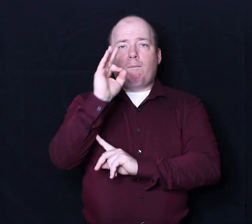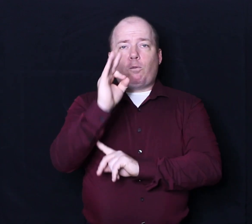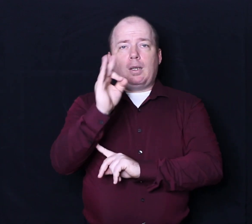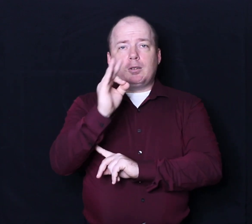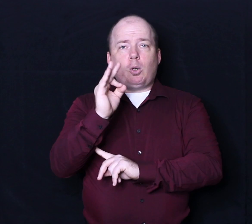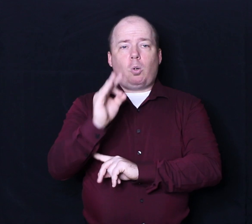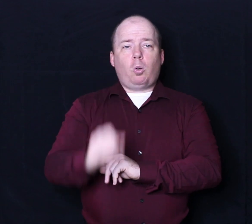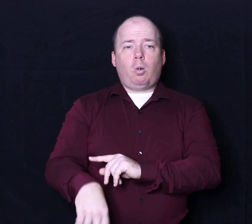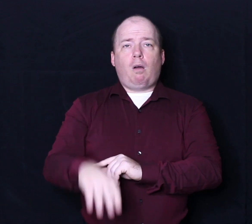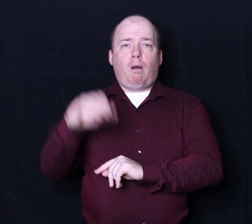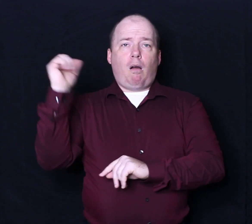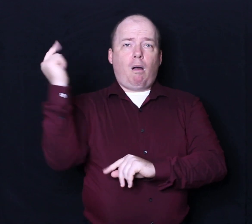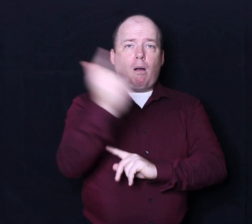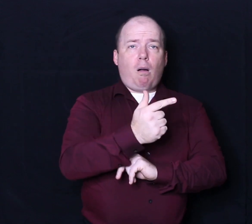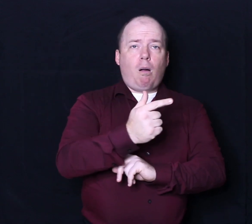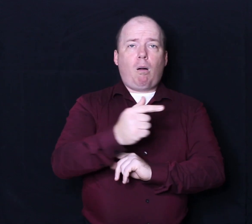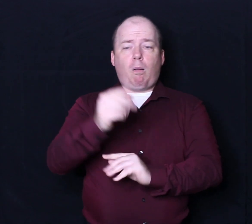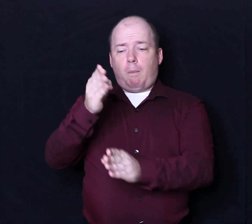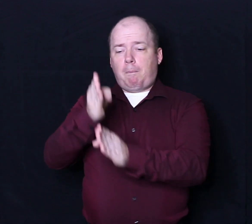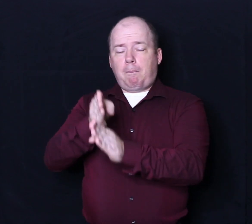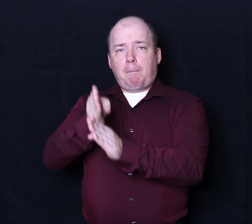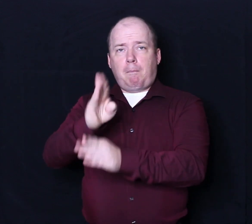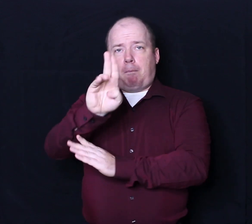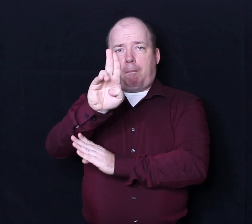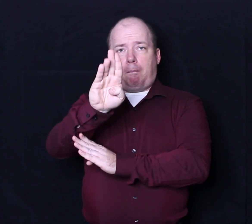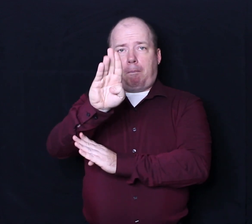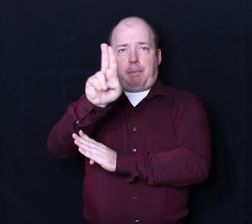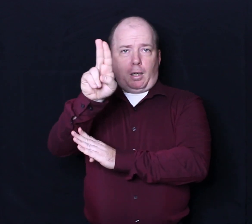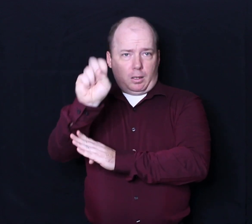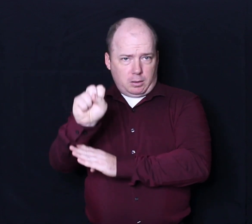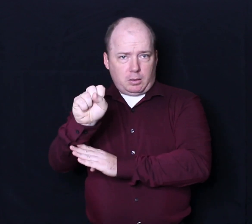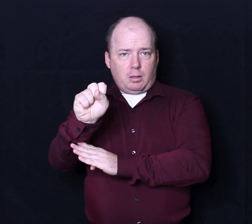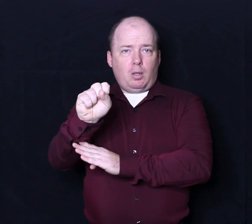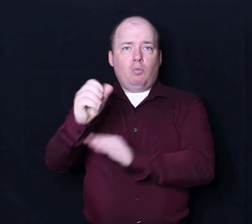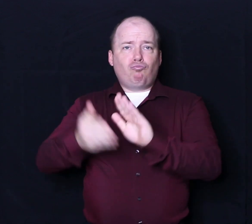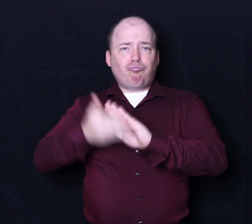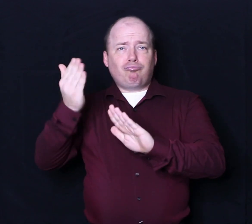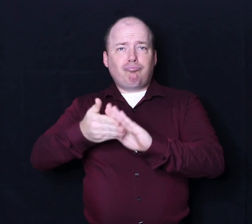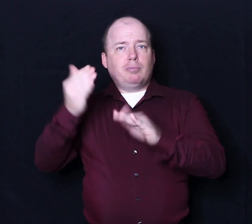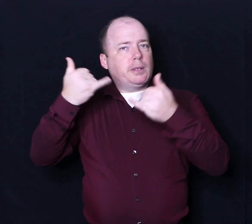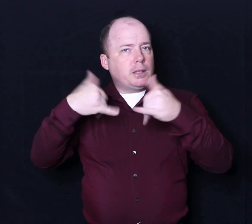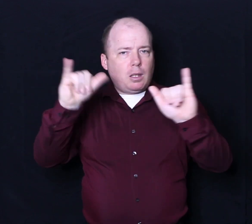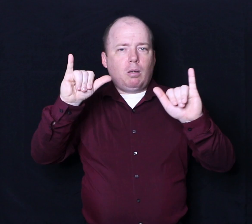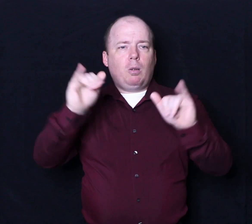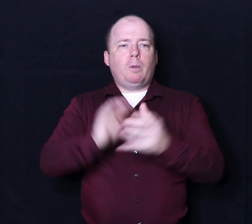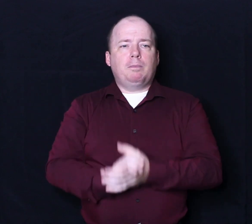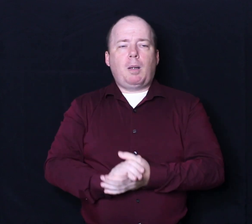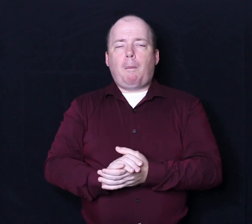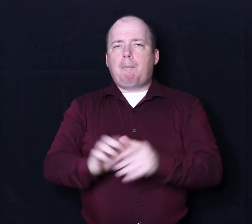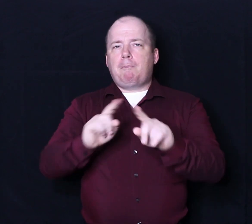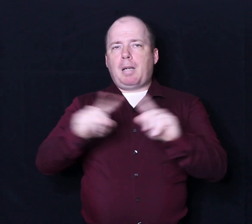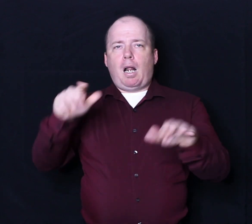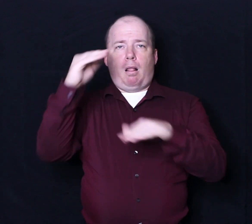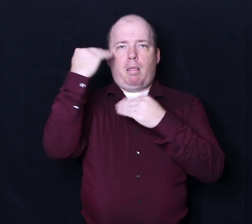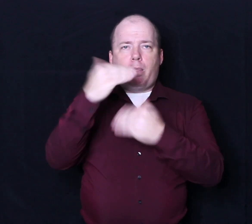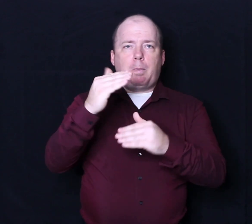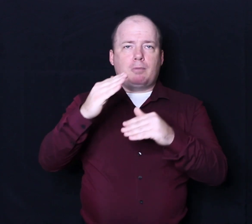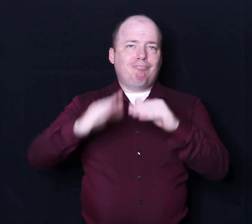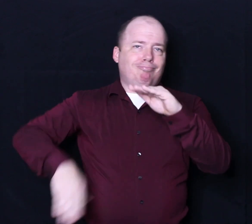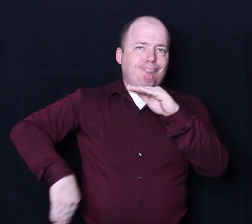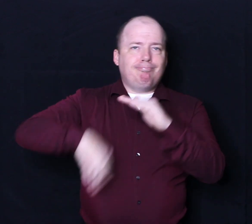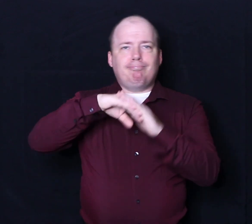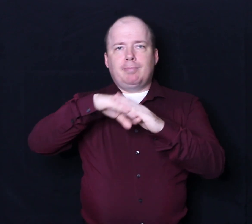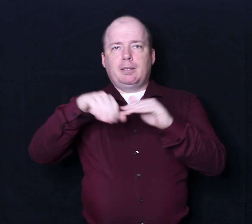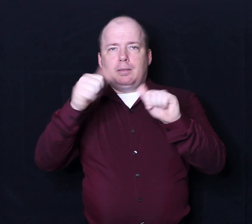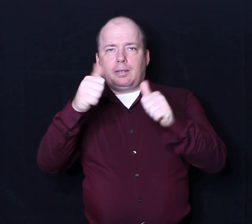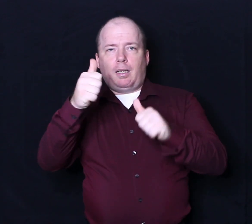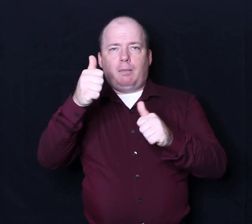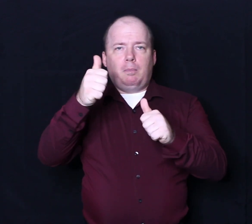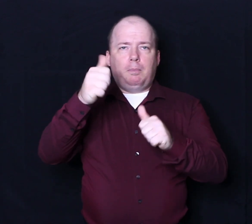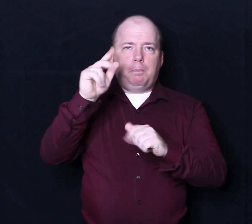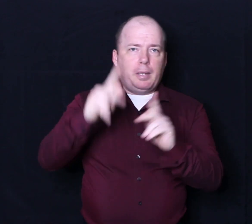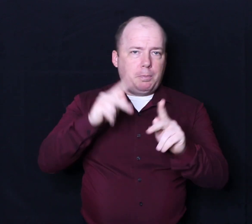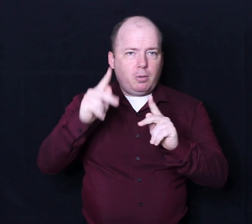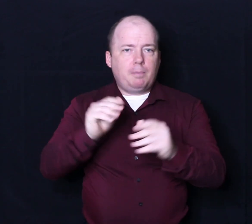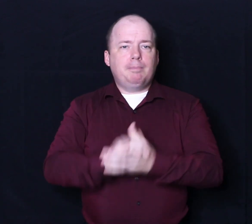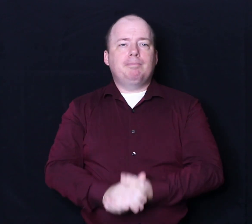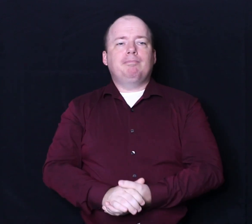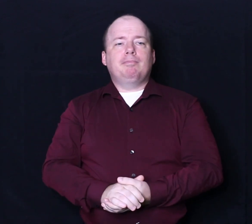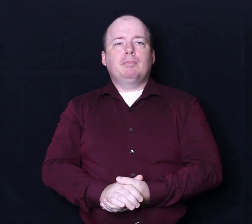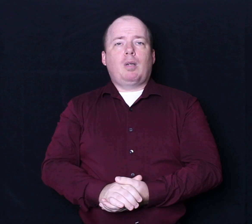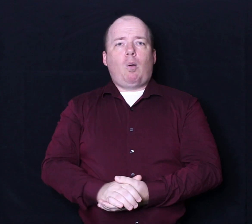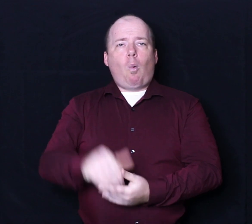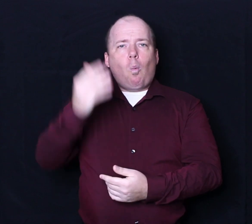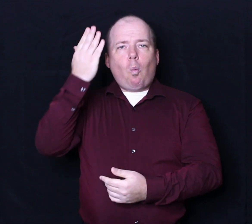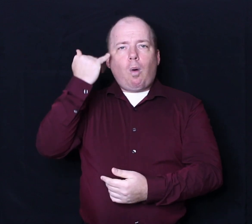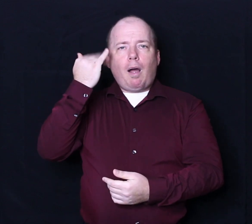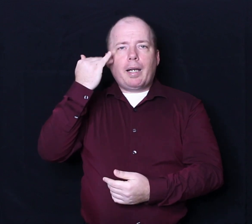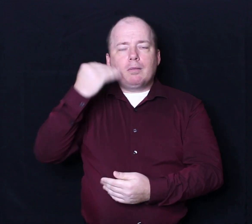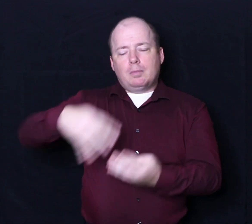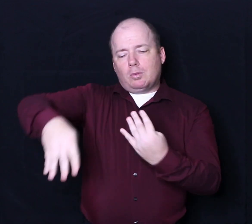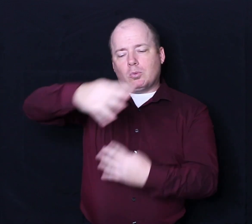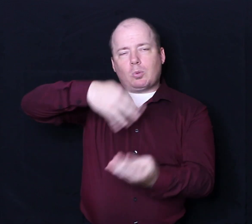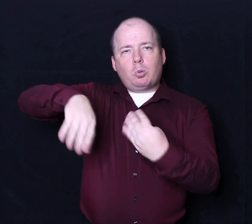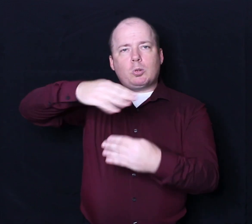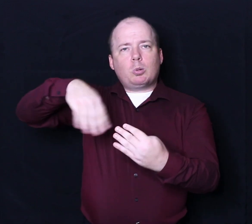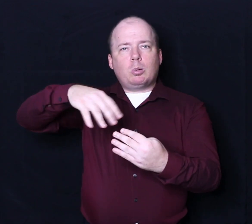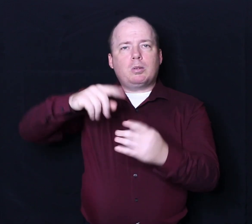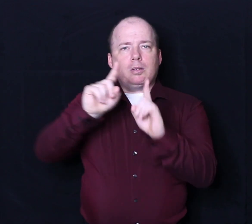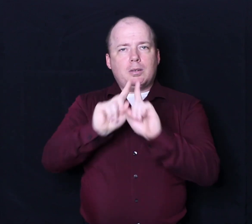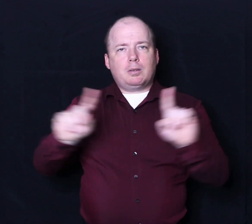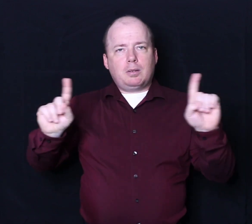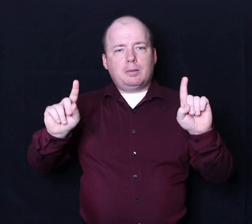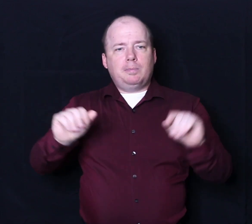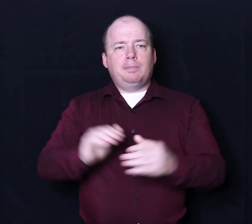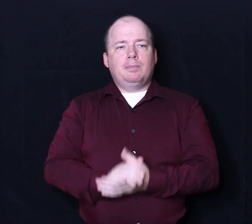Fresno buses still runs and limits to 10 people for social distancing.